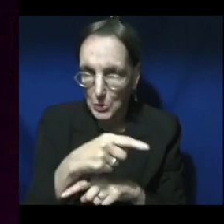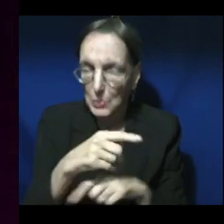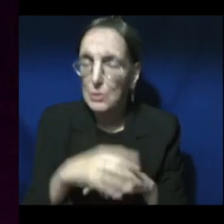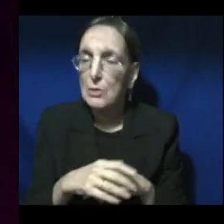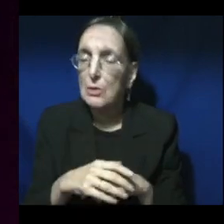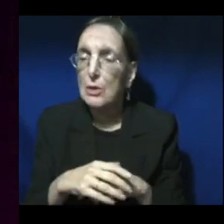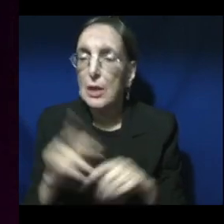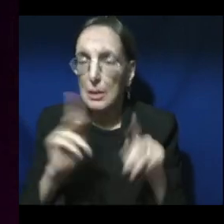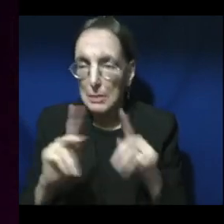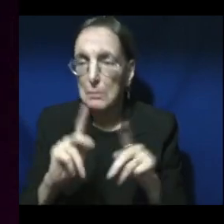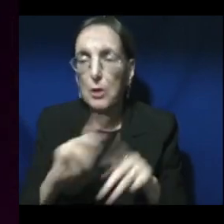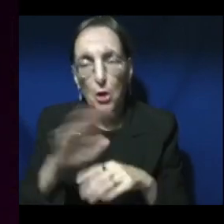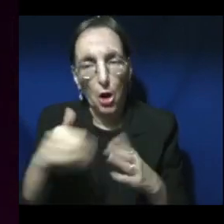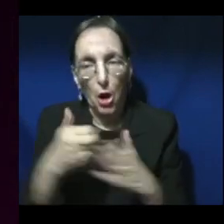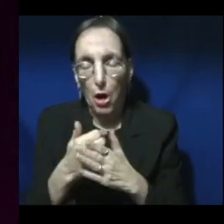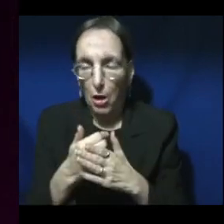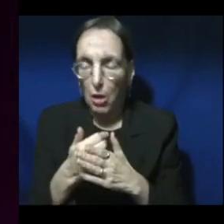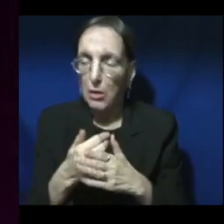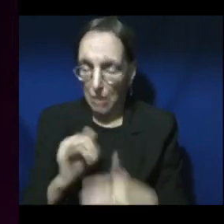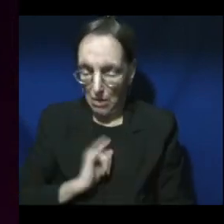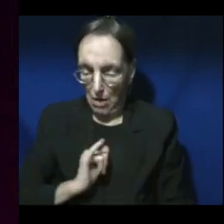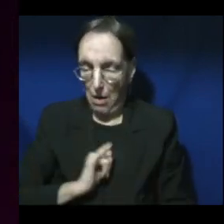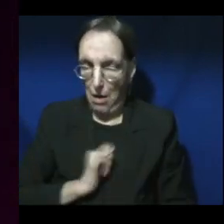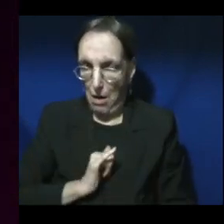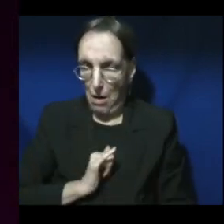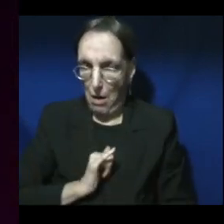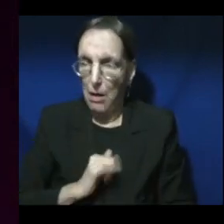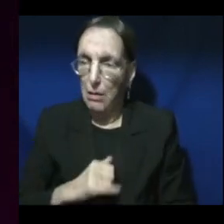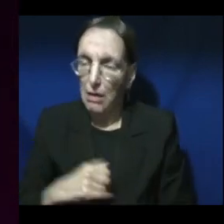All of us think we give pretty good advice. And so when someone comes around and goes,